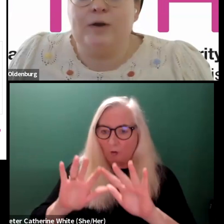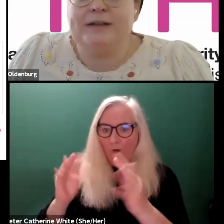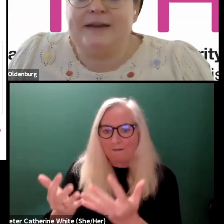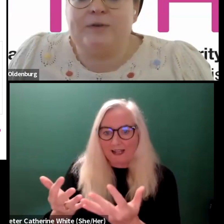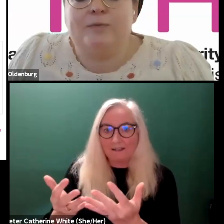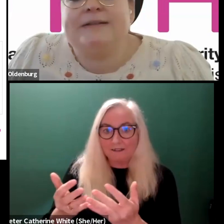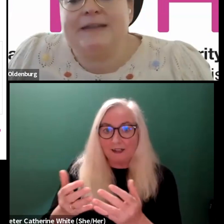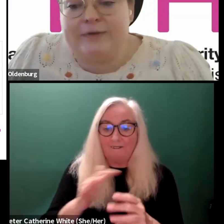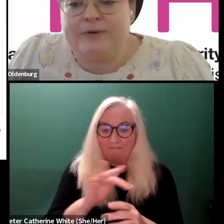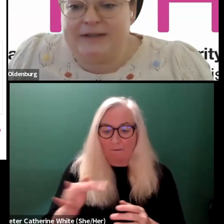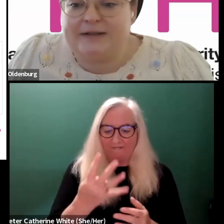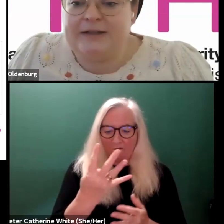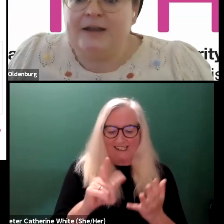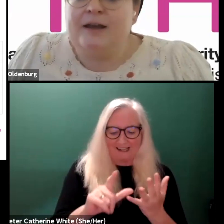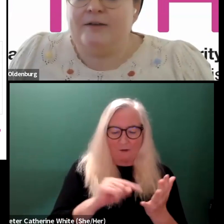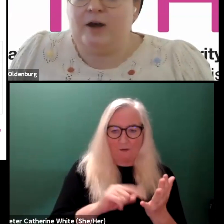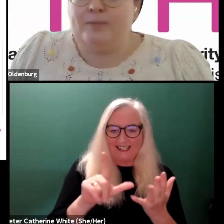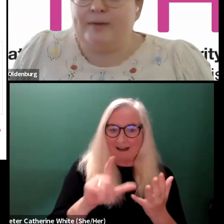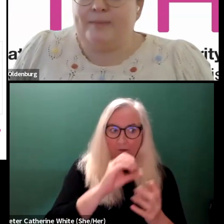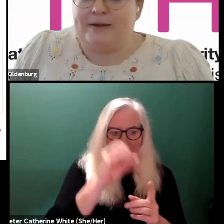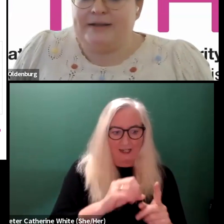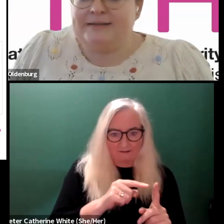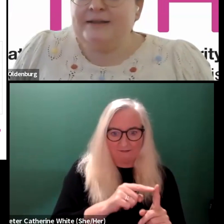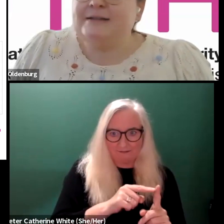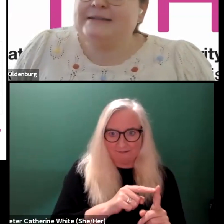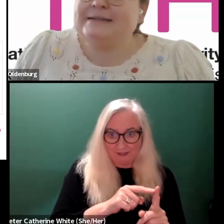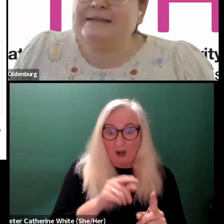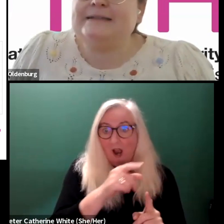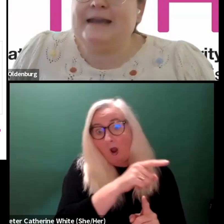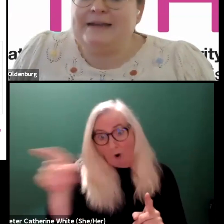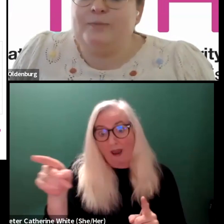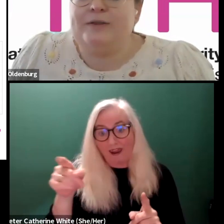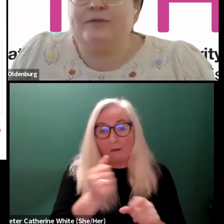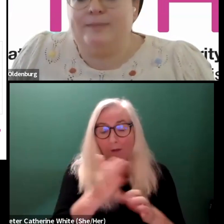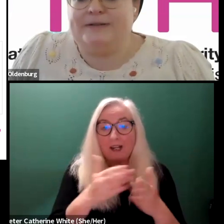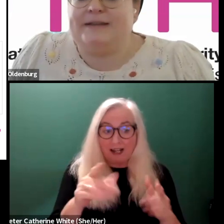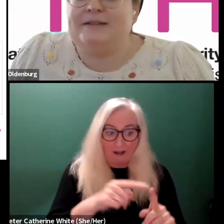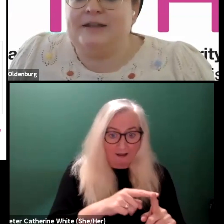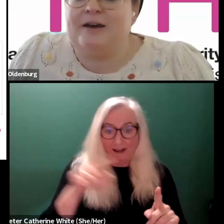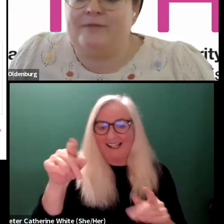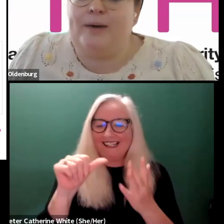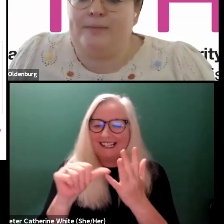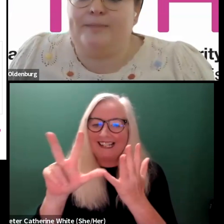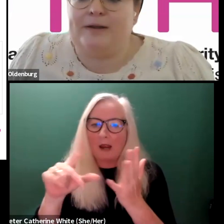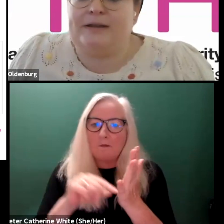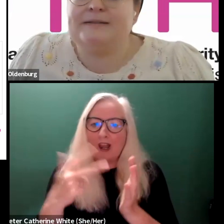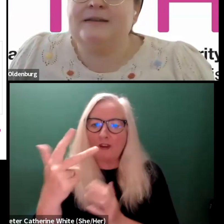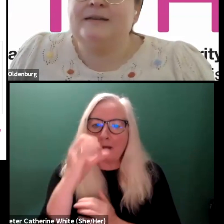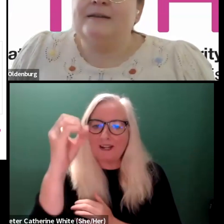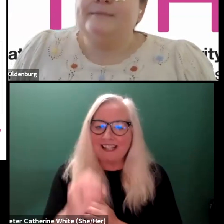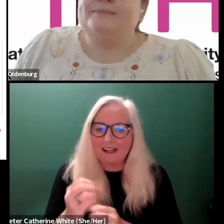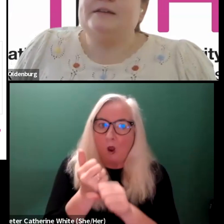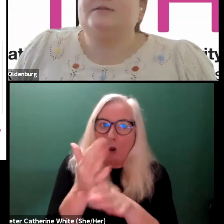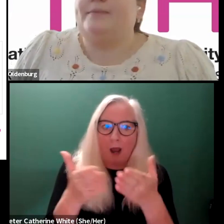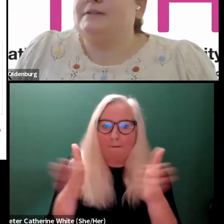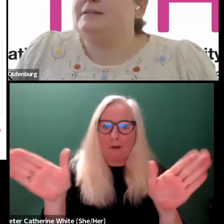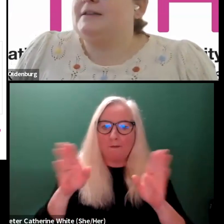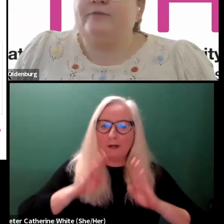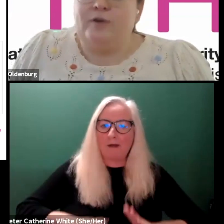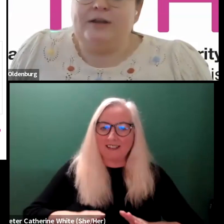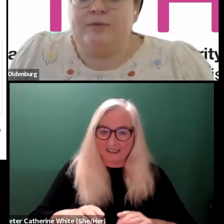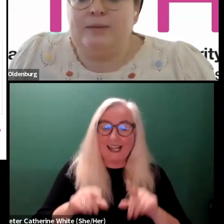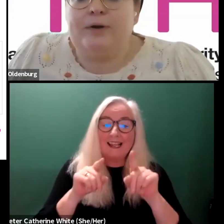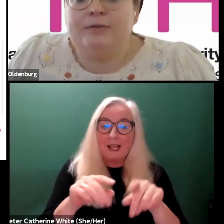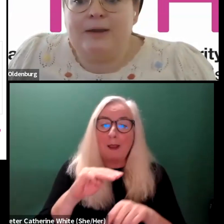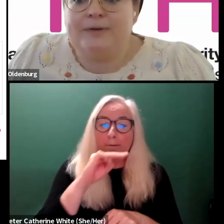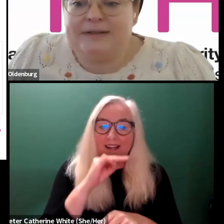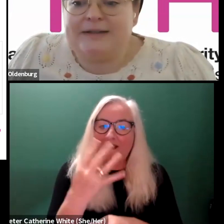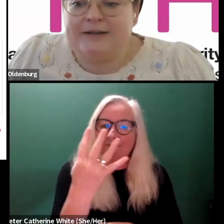Of all public bodies to 68.3% of all public bodies. This represents a 43.3% increase.